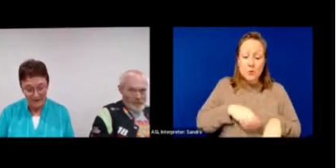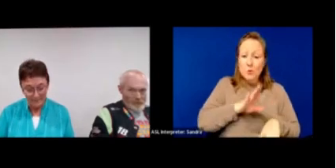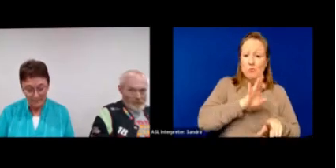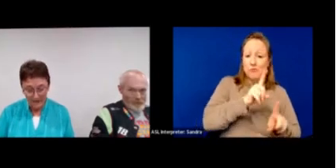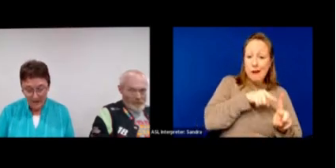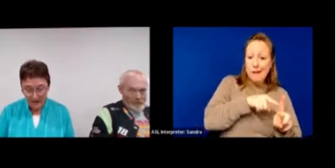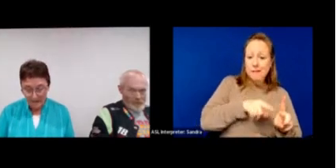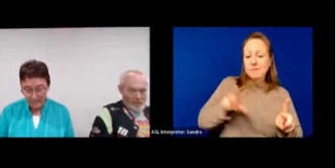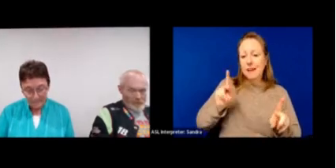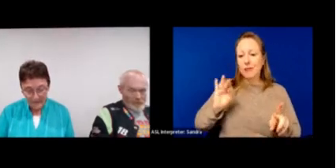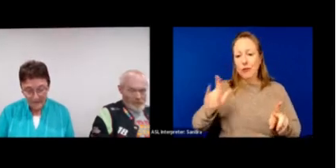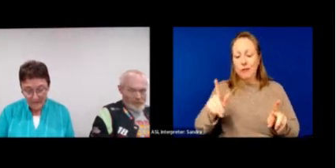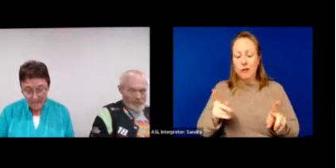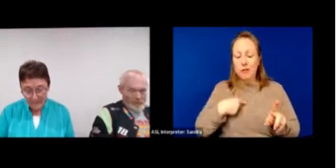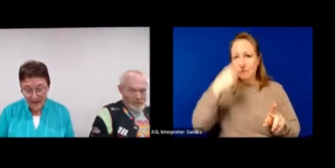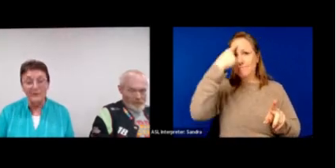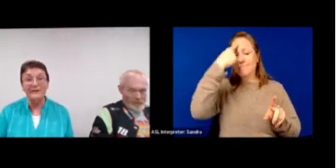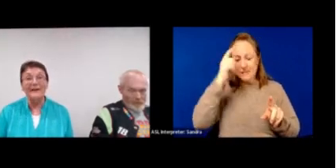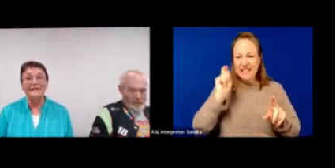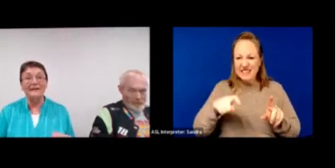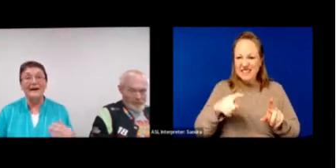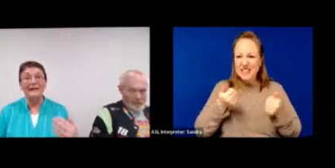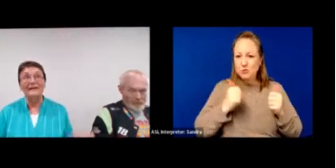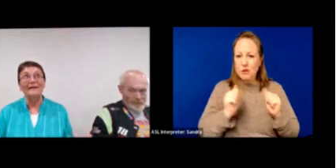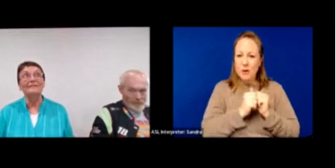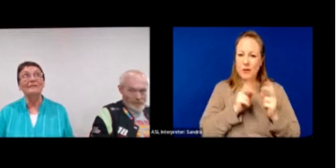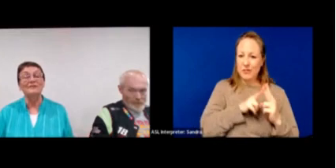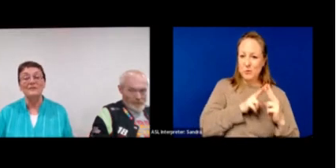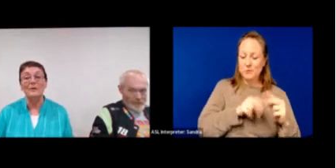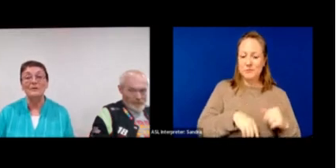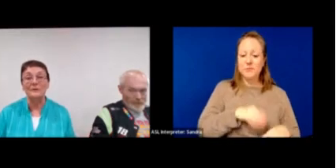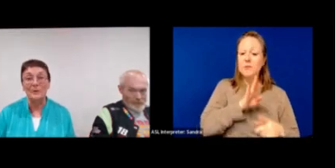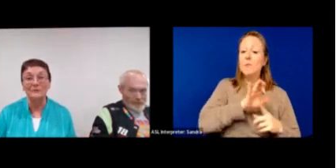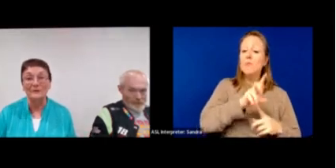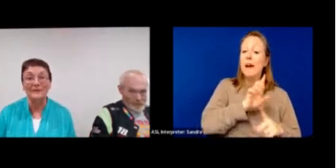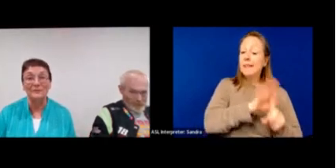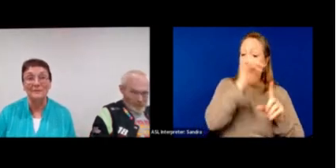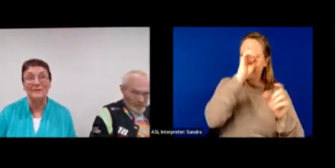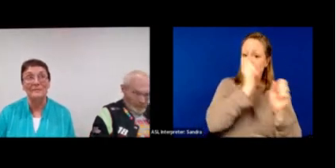about. Brad realized his vision of a perfect perfect life was to